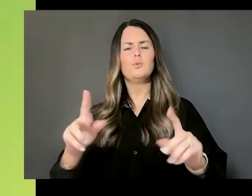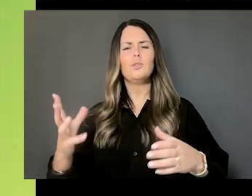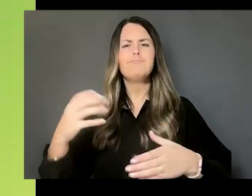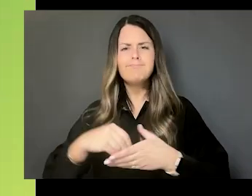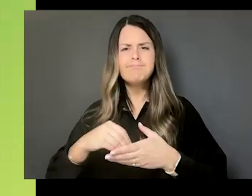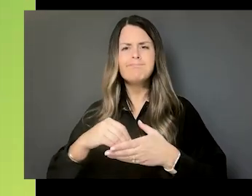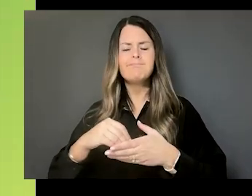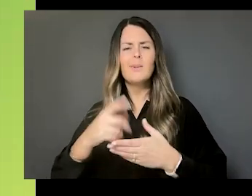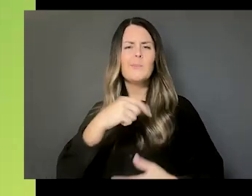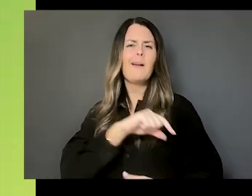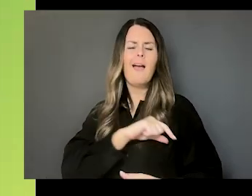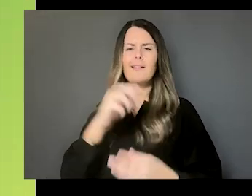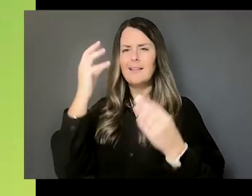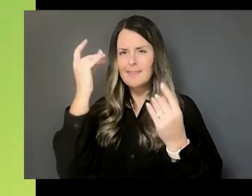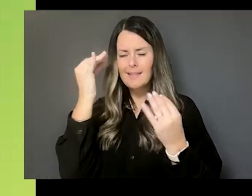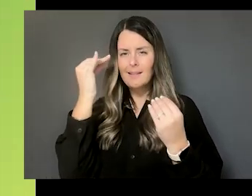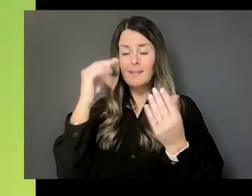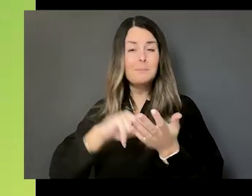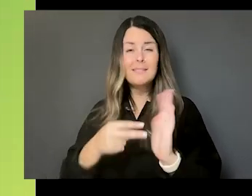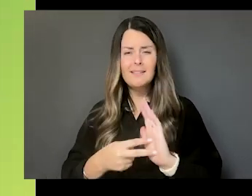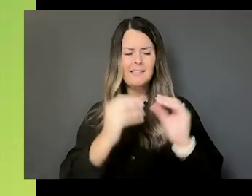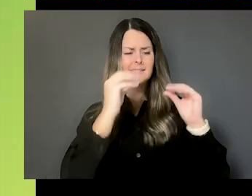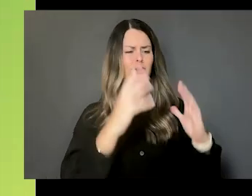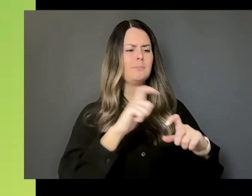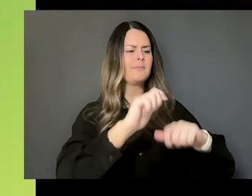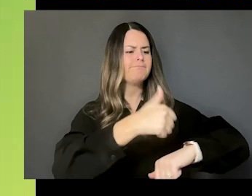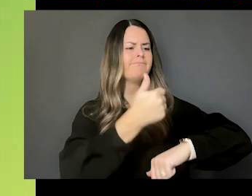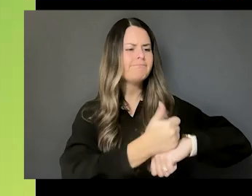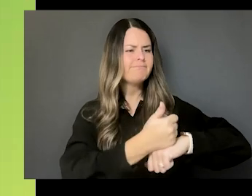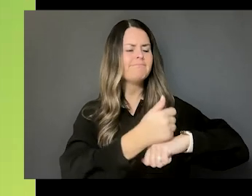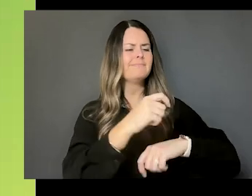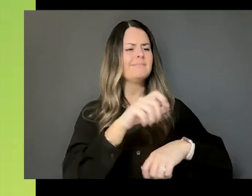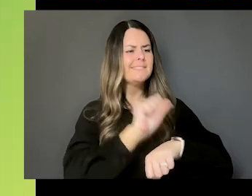must regularly select and implement tasks that promote reasoning and problem solving.